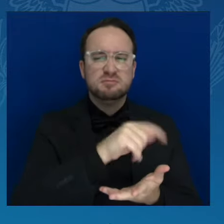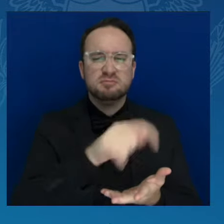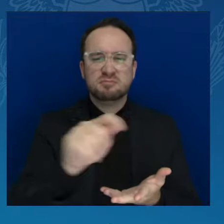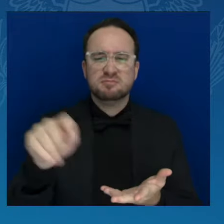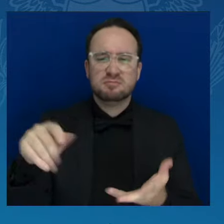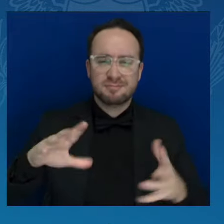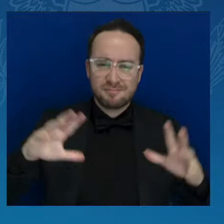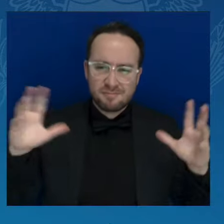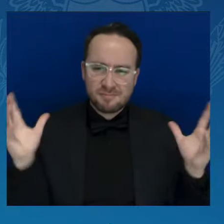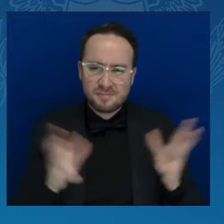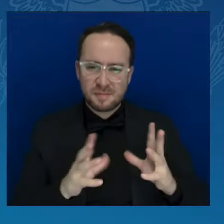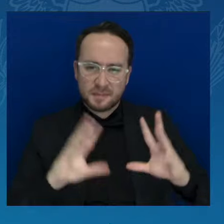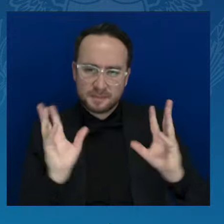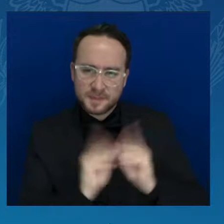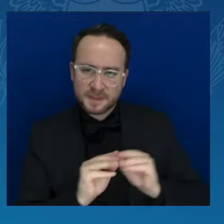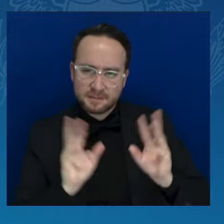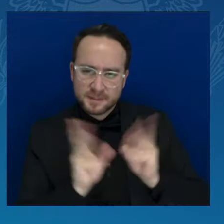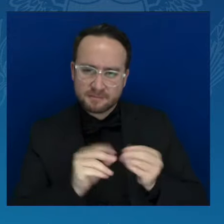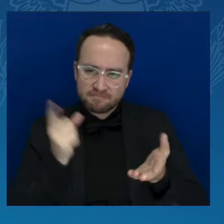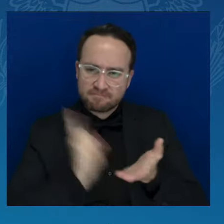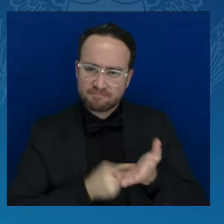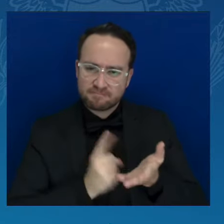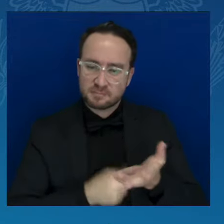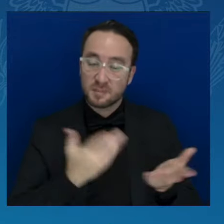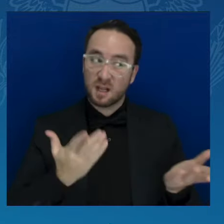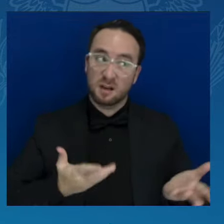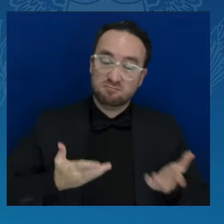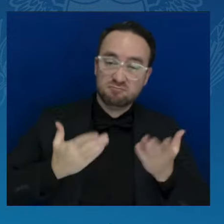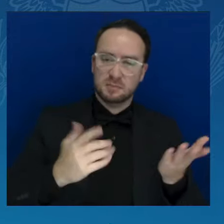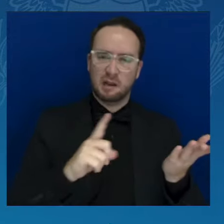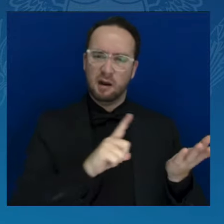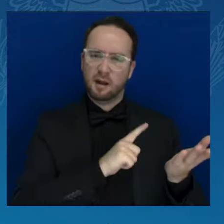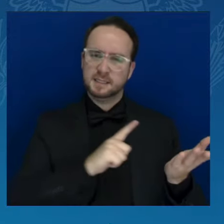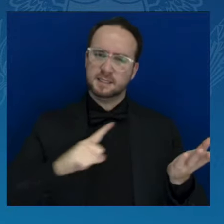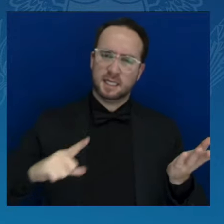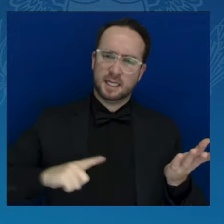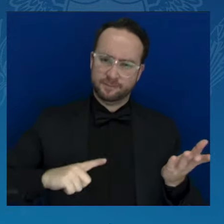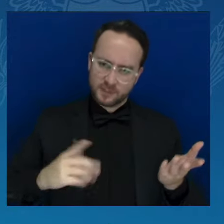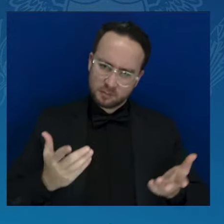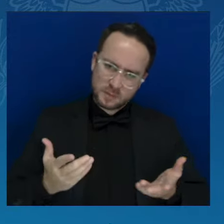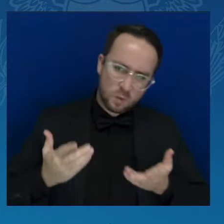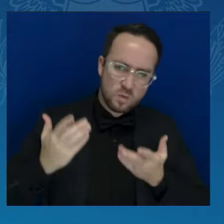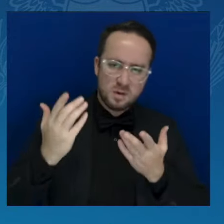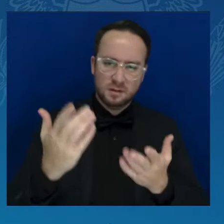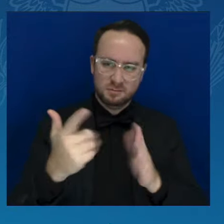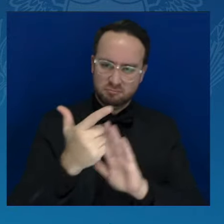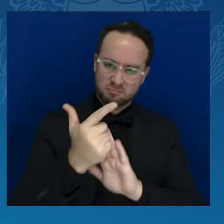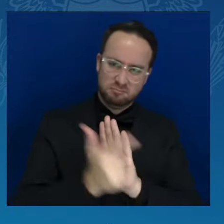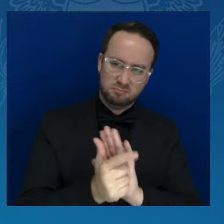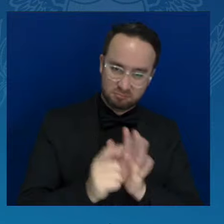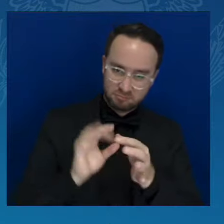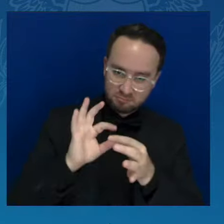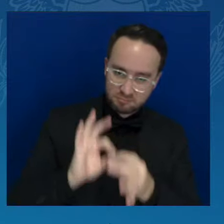NASA and others are going to be well positioned to develop that light touch, industry friendly approach